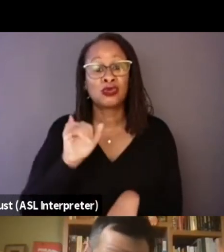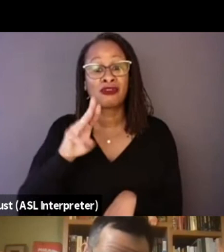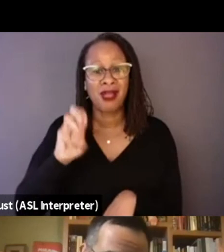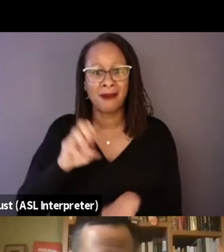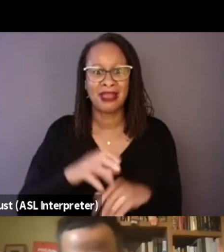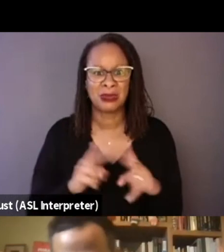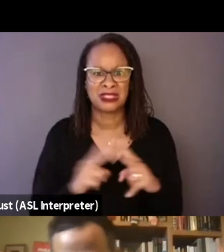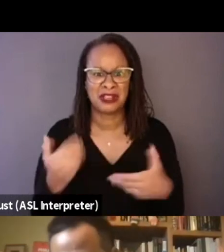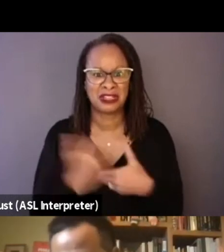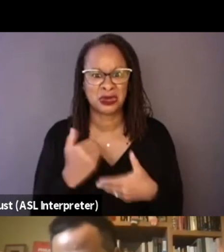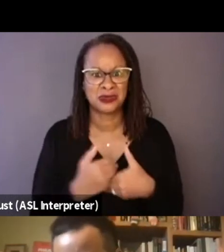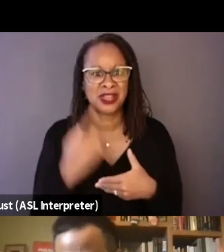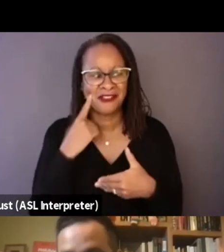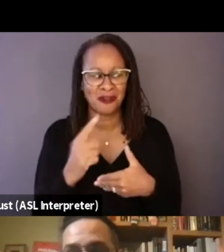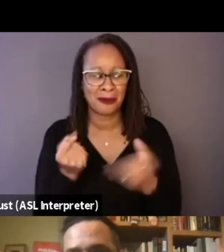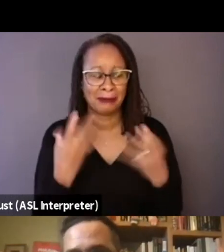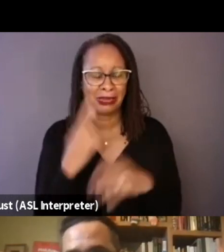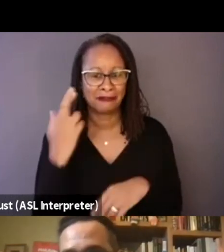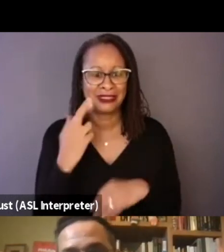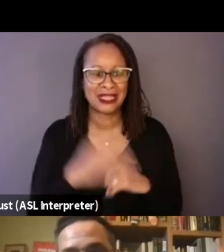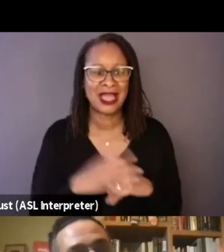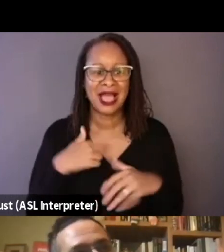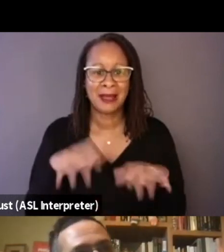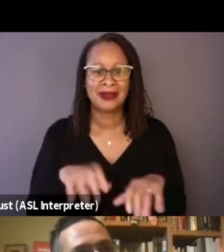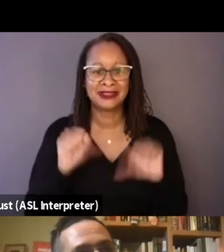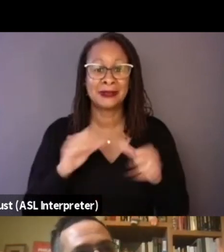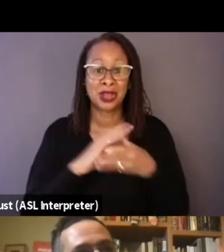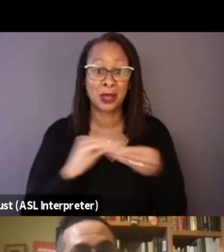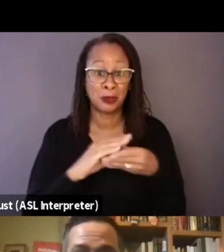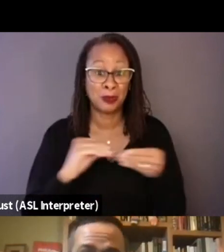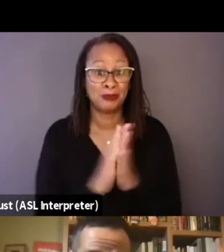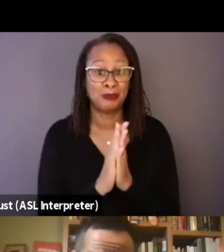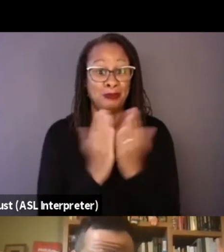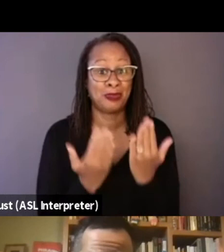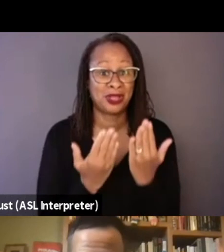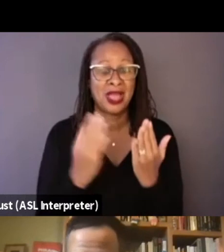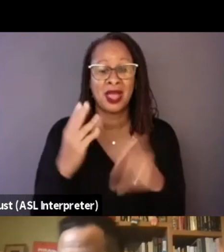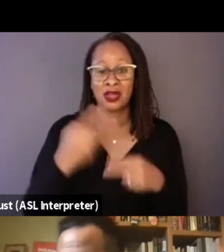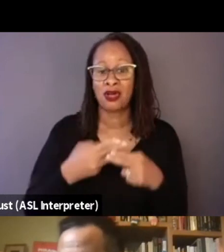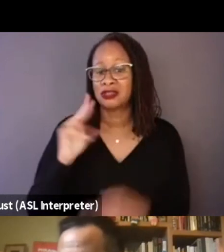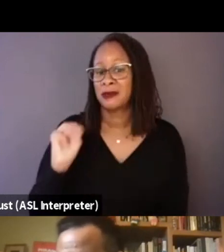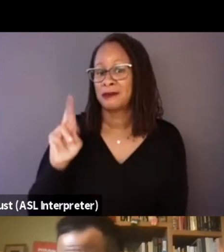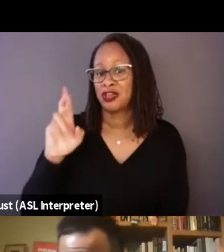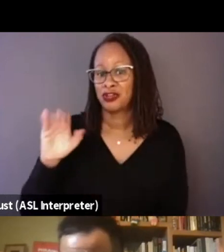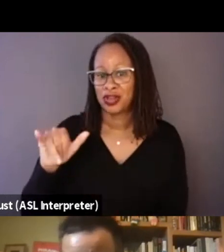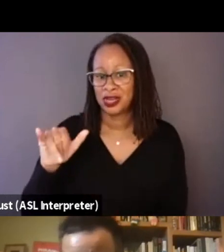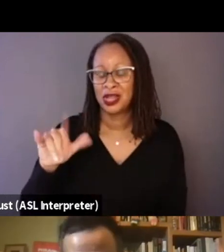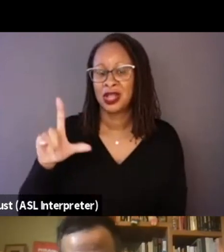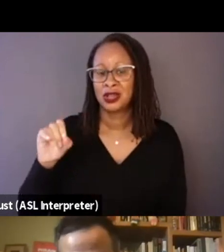for many reasons. So I actually am adapting this novel, called "Marilou is Everywhere". It's by this author, Sarah Lane Smith,